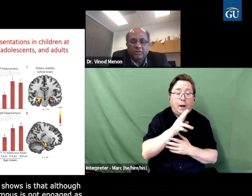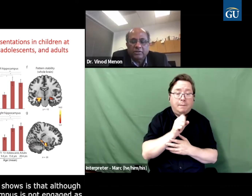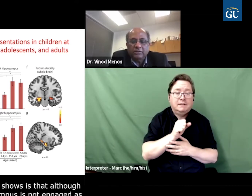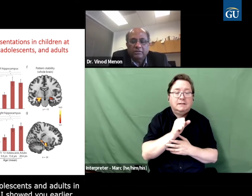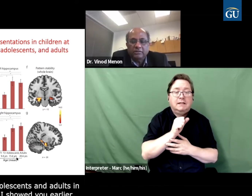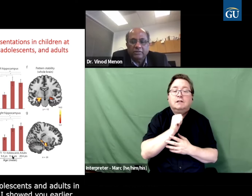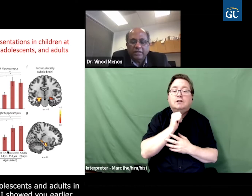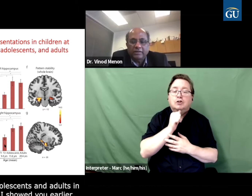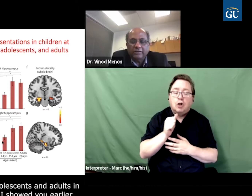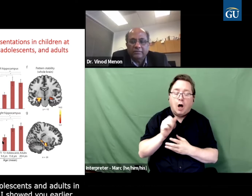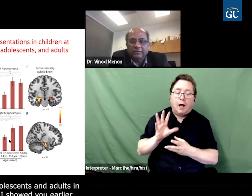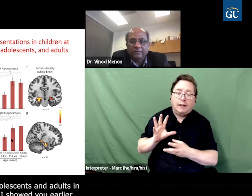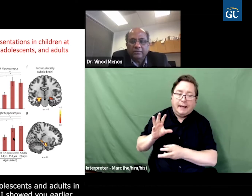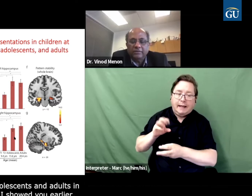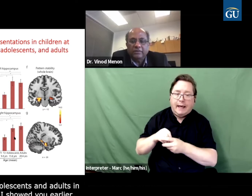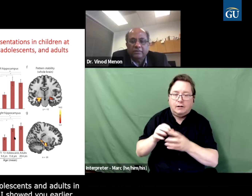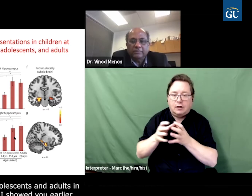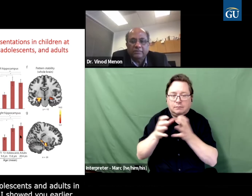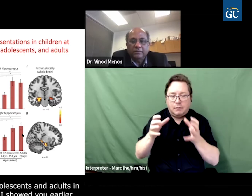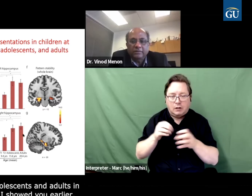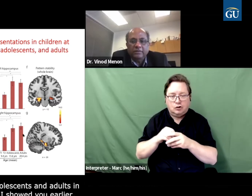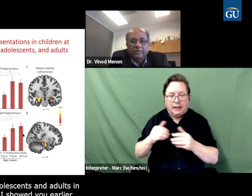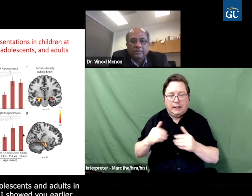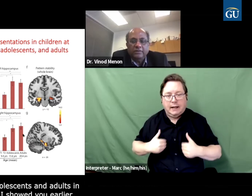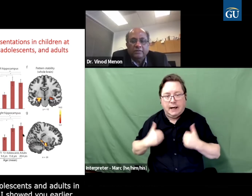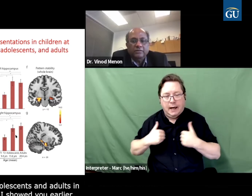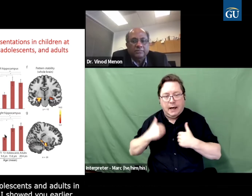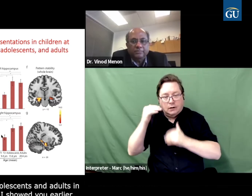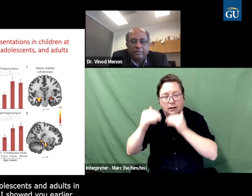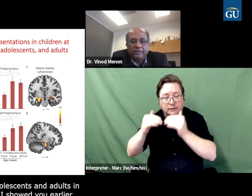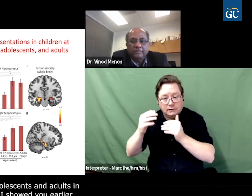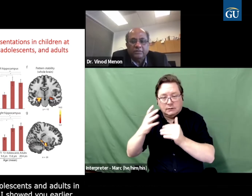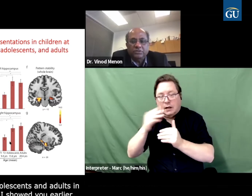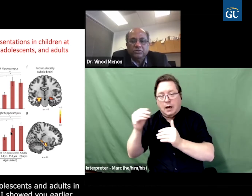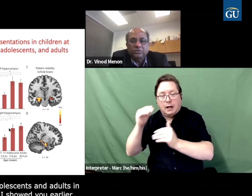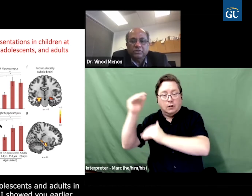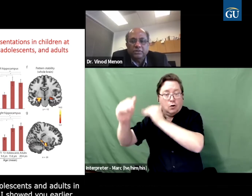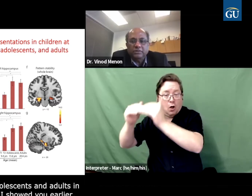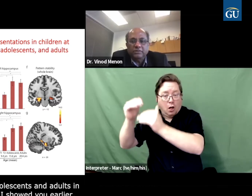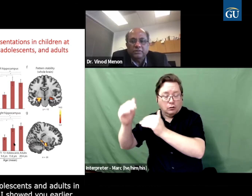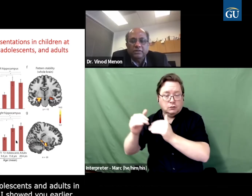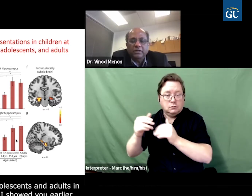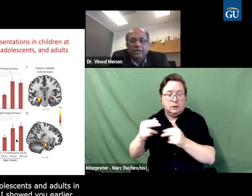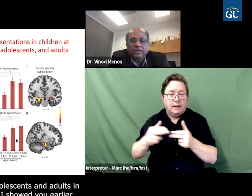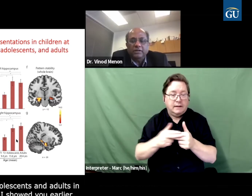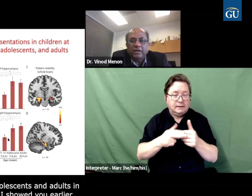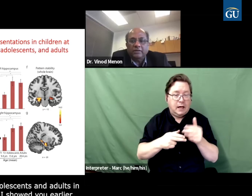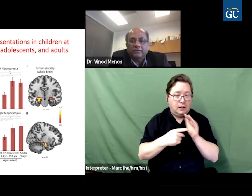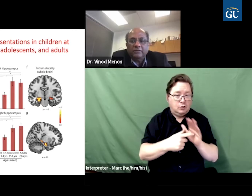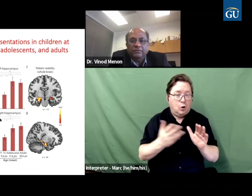as much in adolescents and adults in the